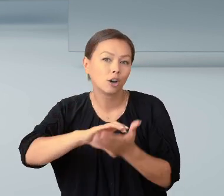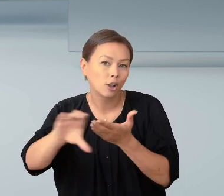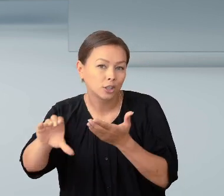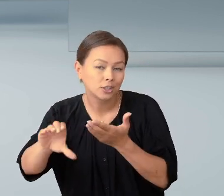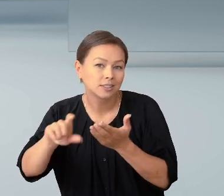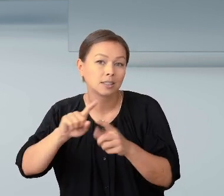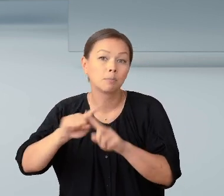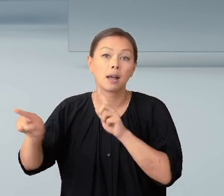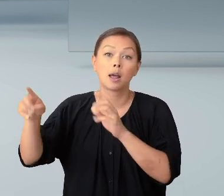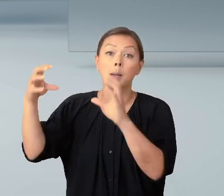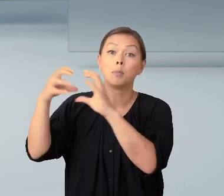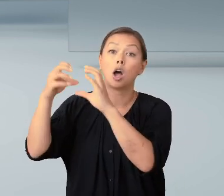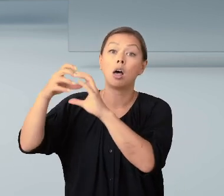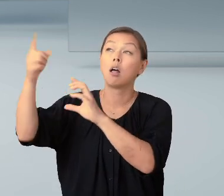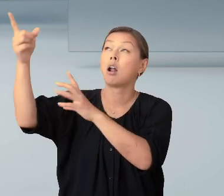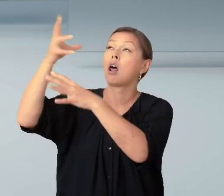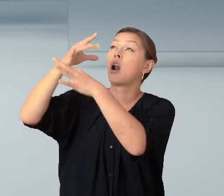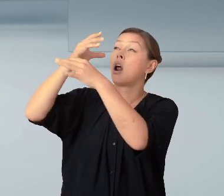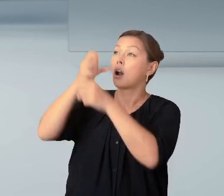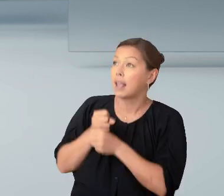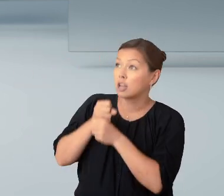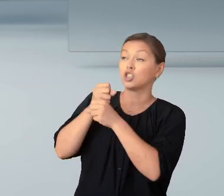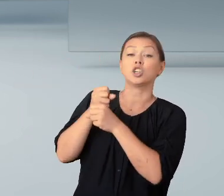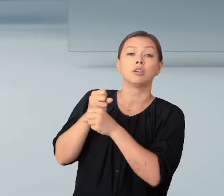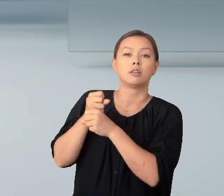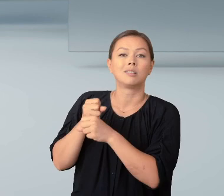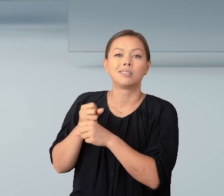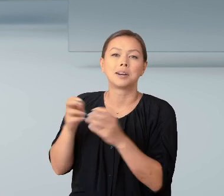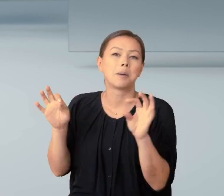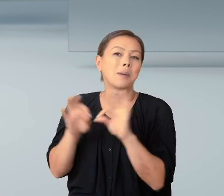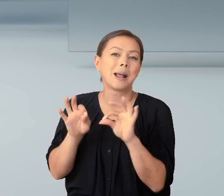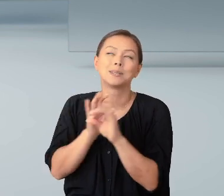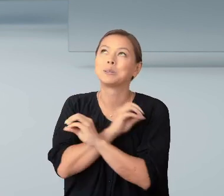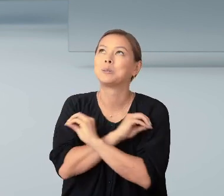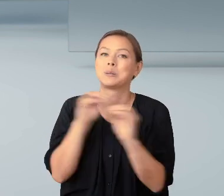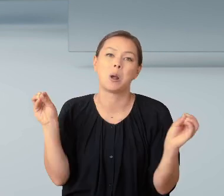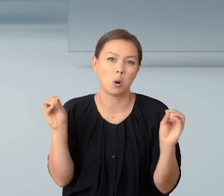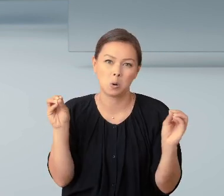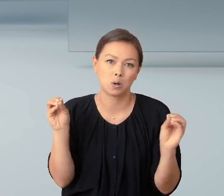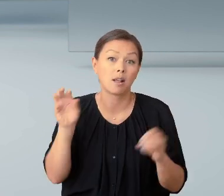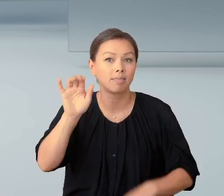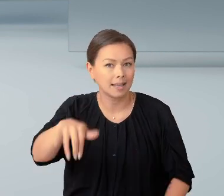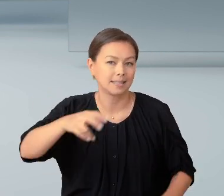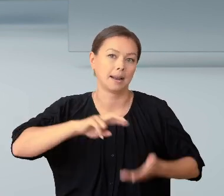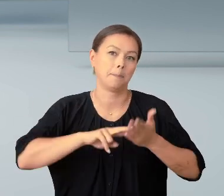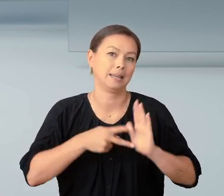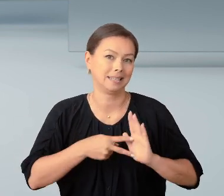fly ball, priceless." So again, it's that priceless thing that I imagine. You know, we talked about ransomware